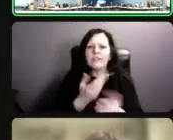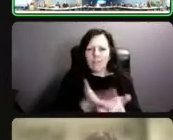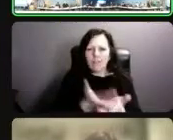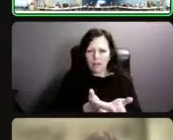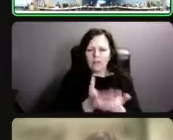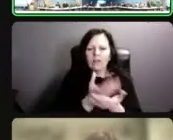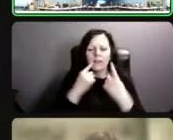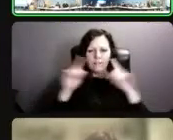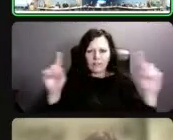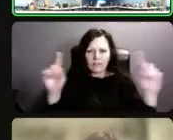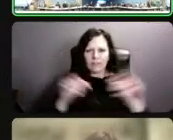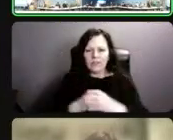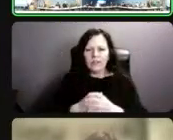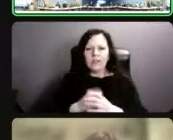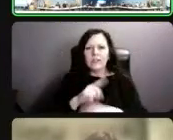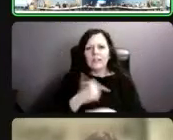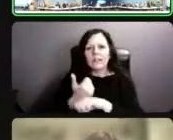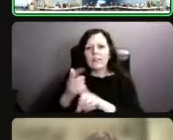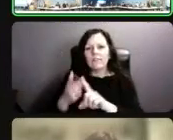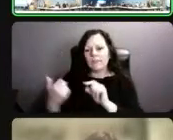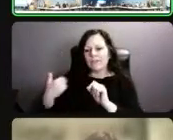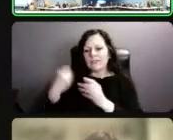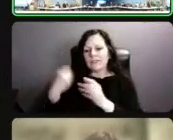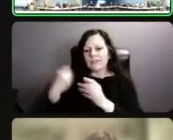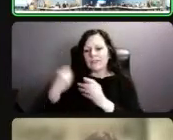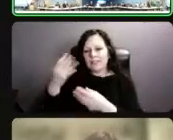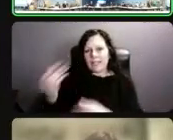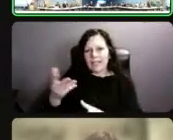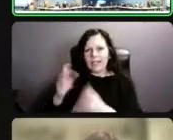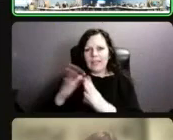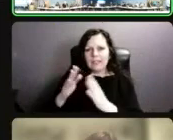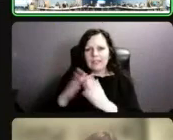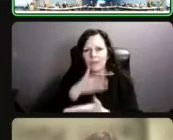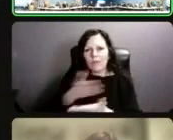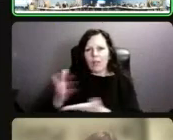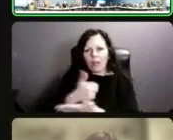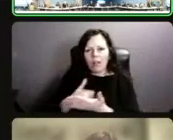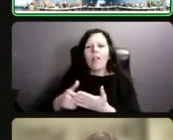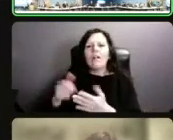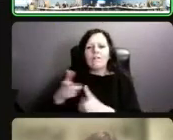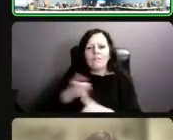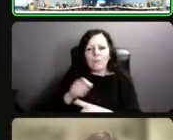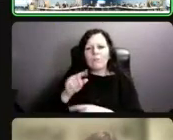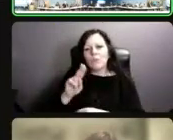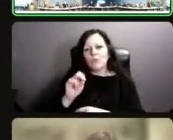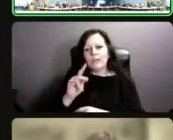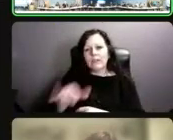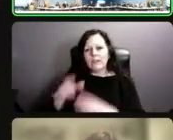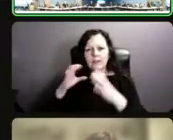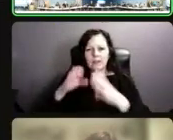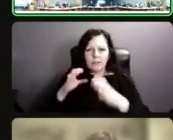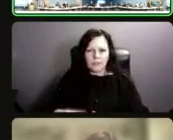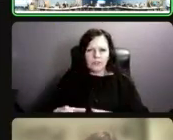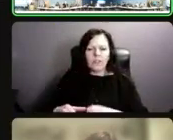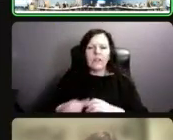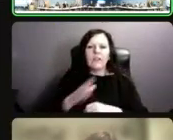THE OPERATIONS FEE MODEL AND WE FOUND CITY'S REVENUE MODEL